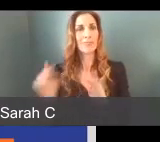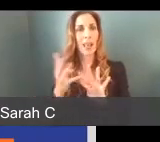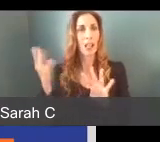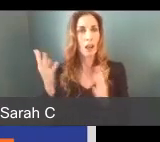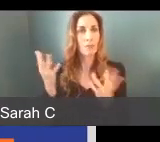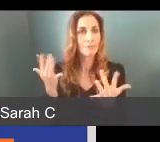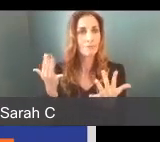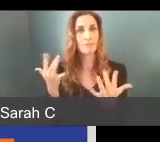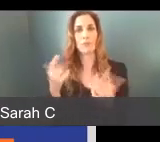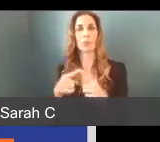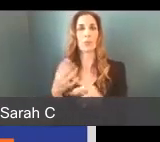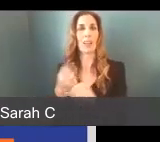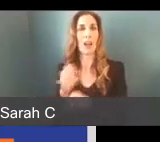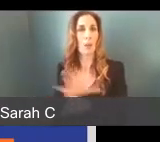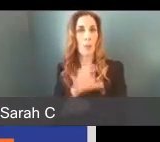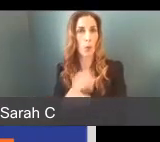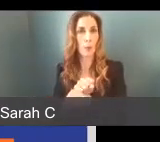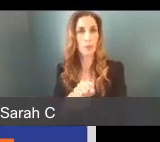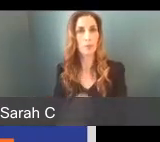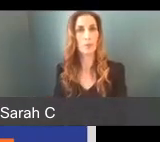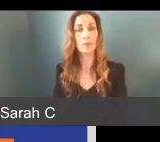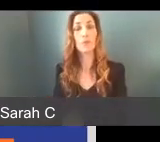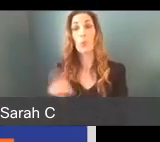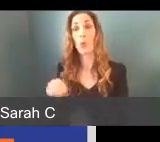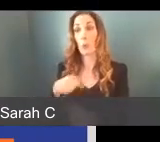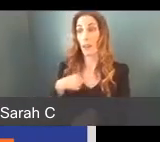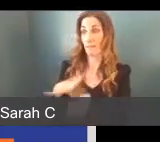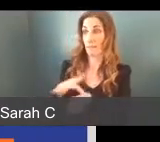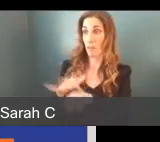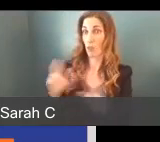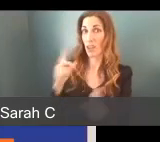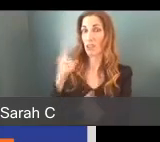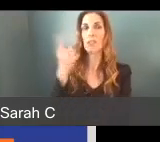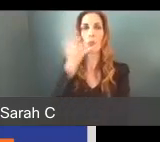When we have vaccine for you, a volunteer will call pre-registrants back on the phone